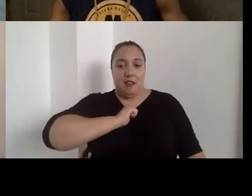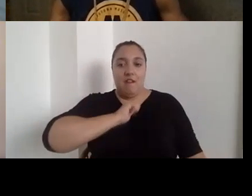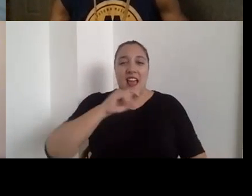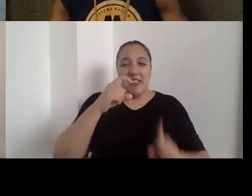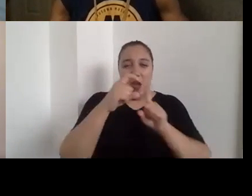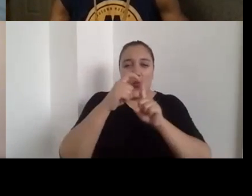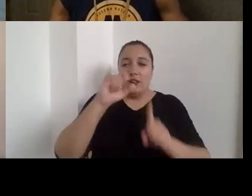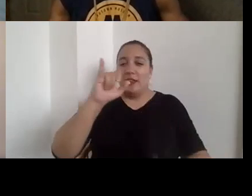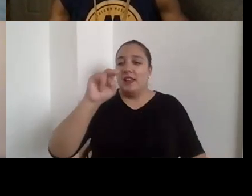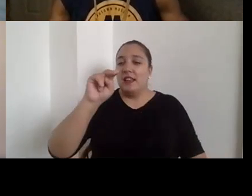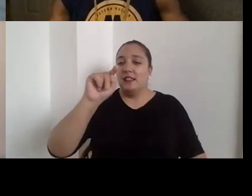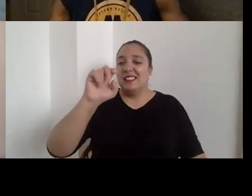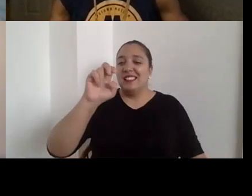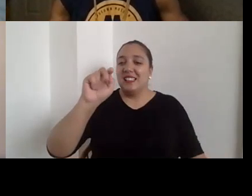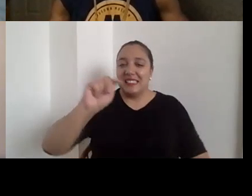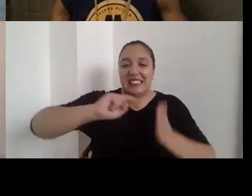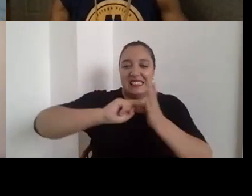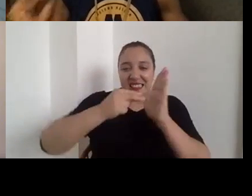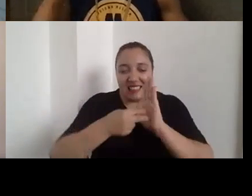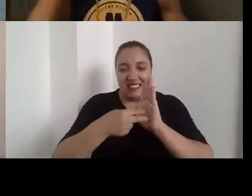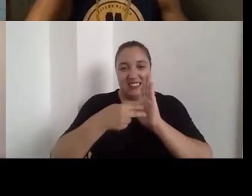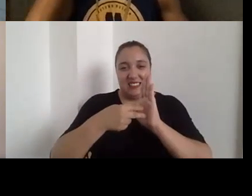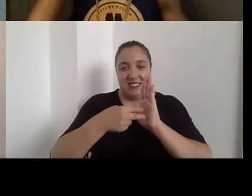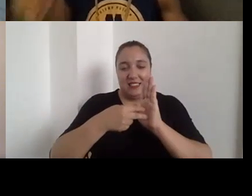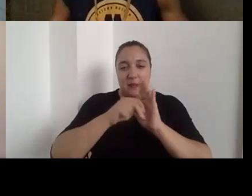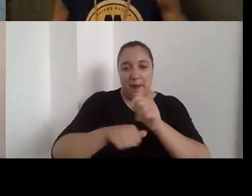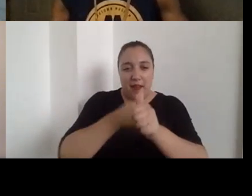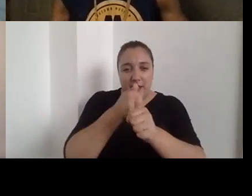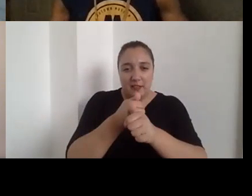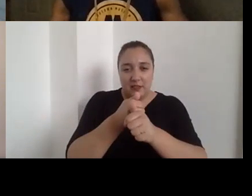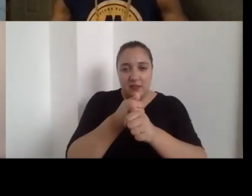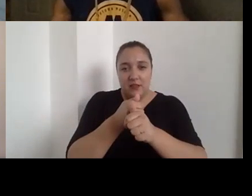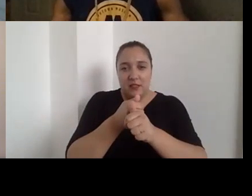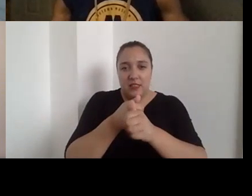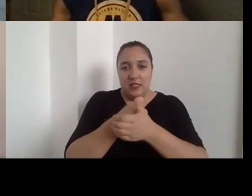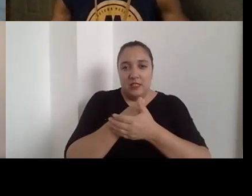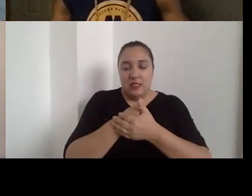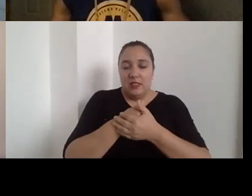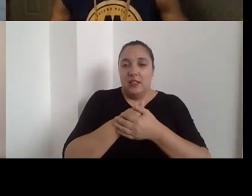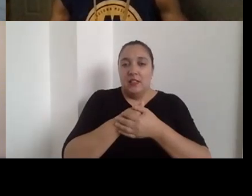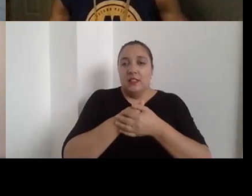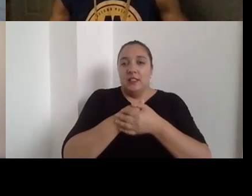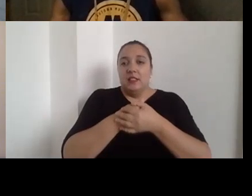You know, we live in a product-driven dance community.